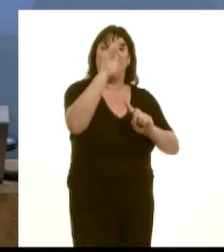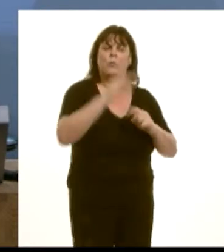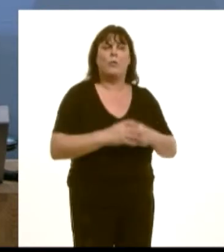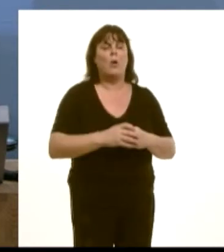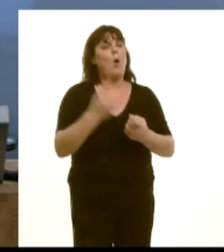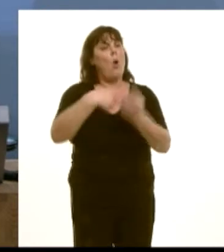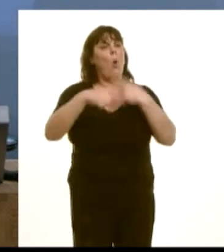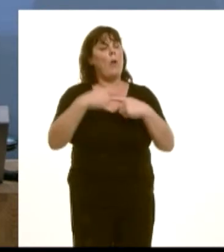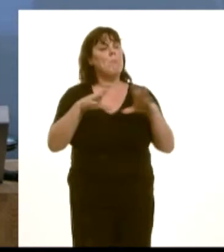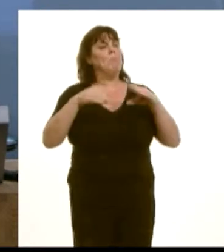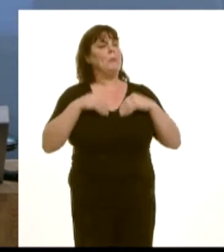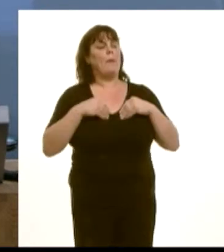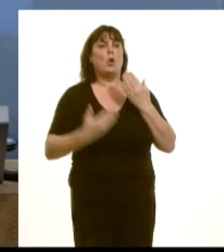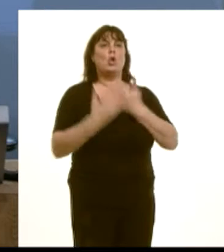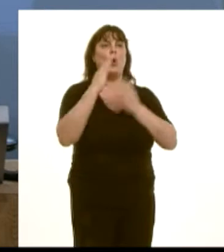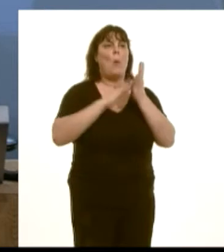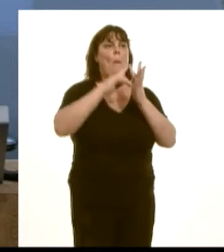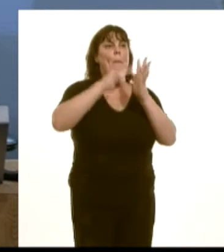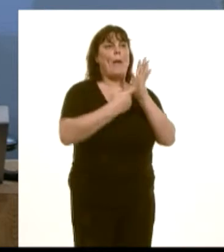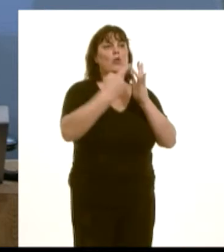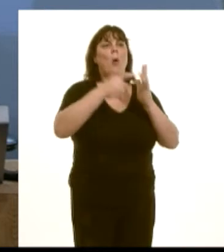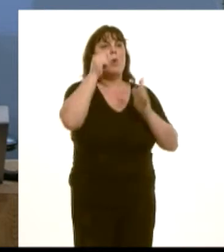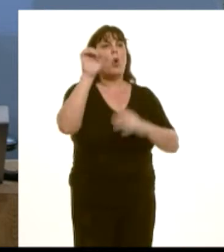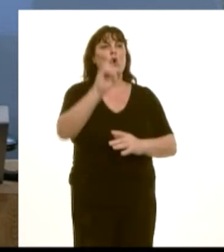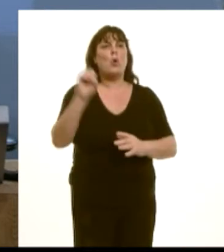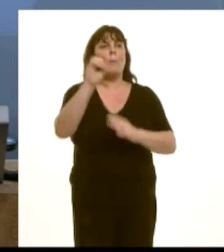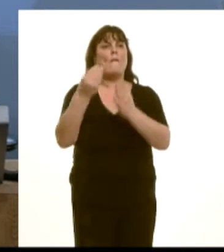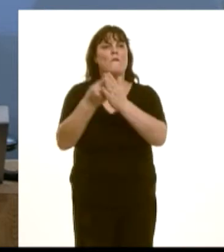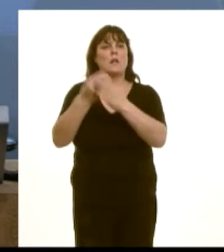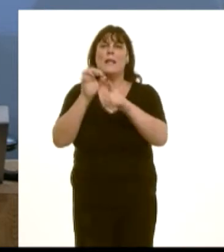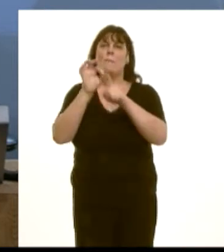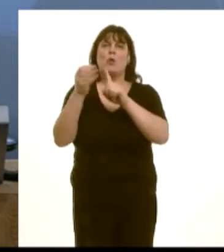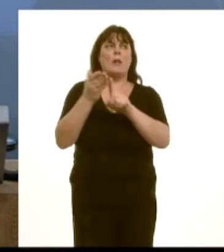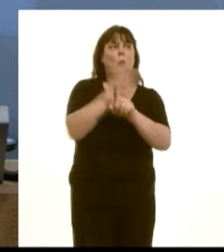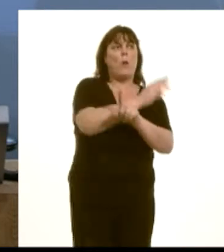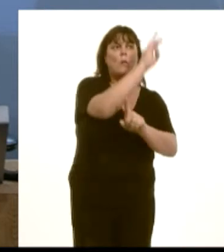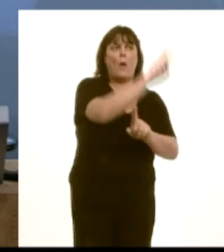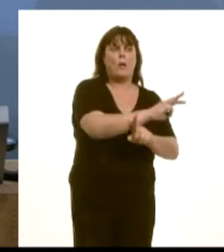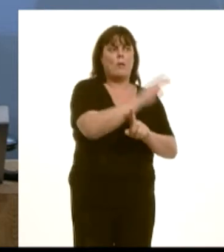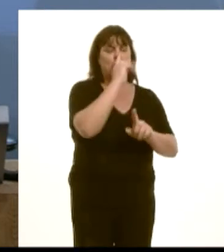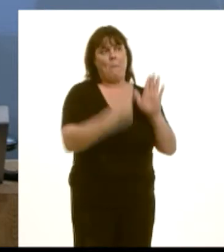the new European structural funds, particularly in west Wales, will be a vital plank to stimulate